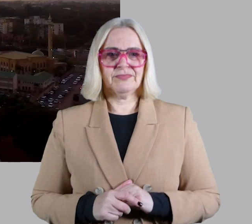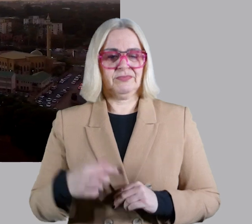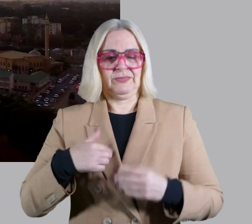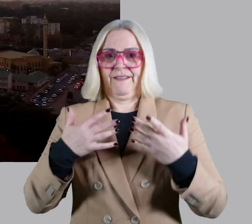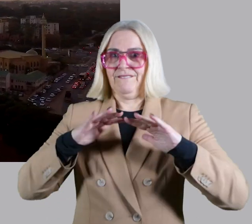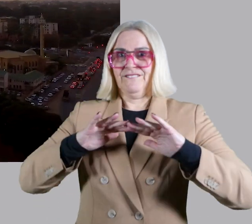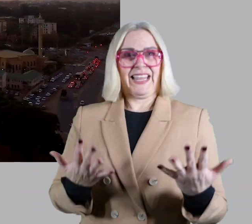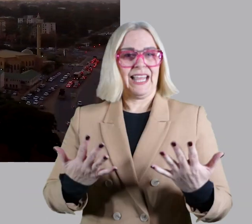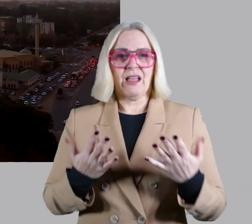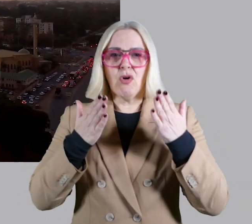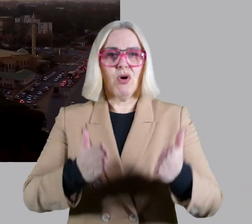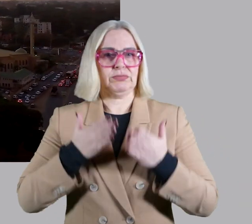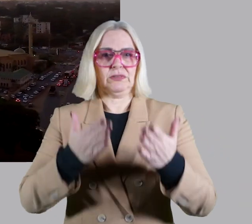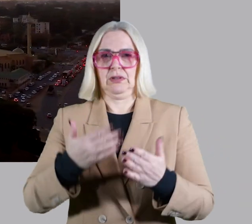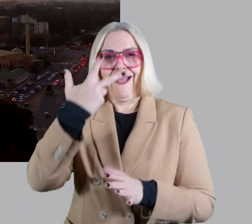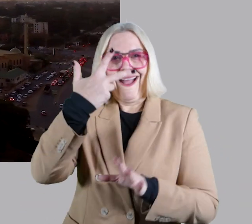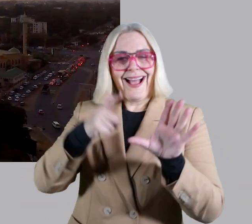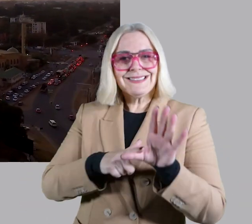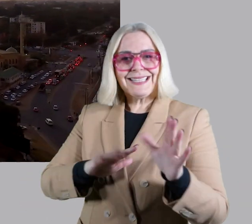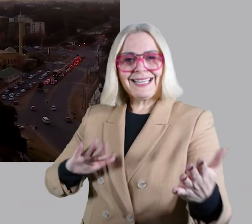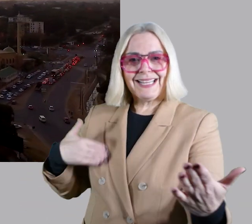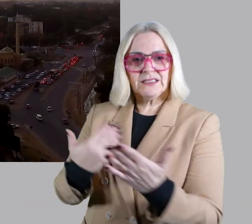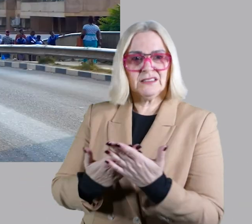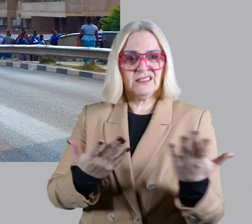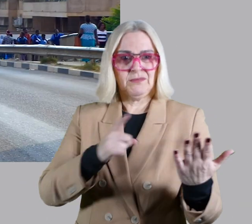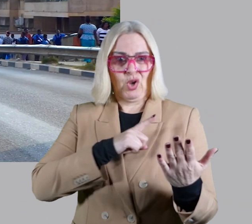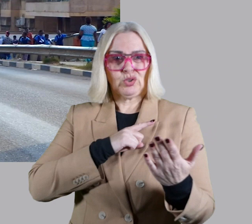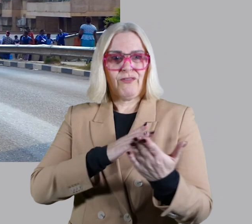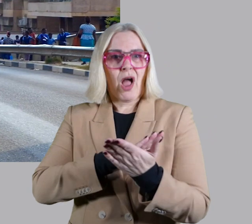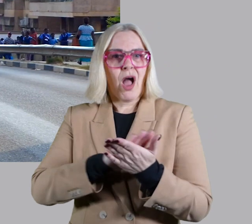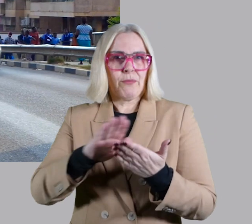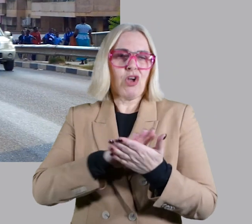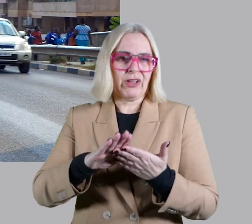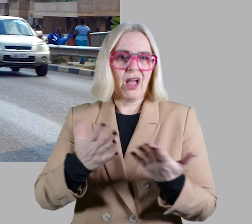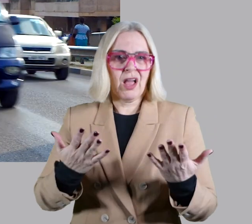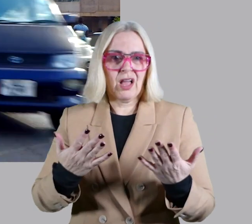I haven't been in the hospital admission as in a hospital admission